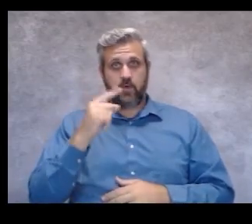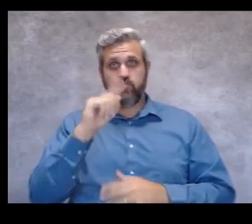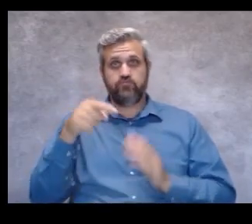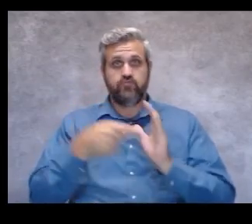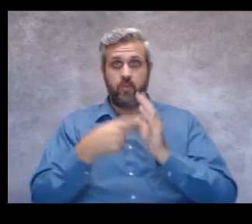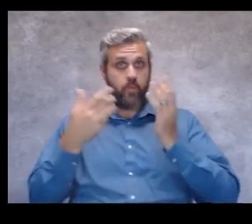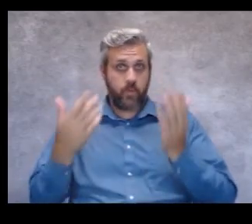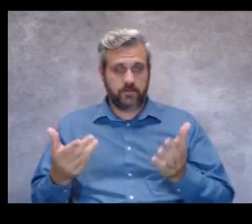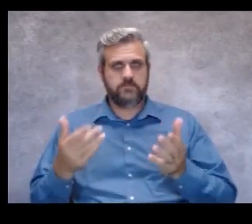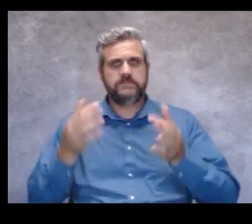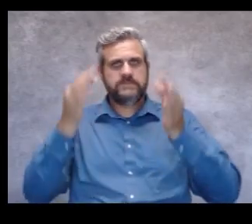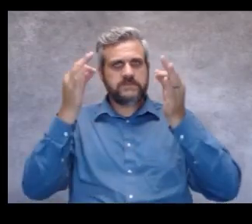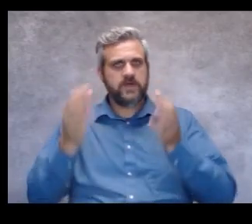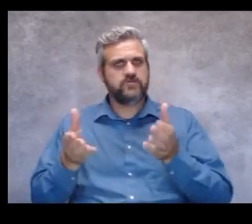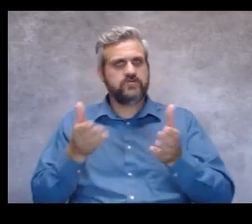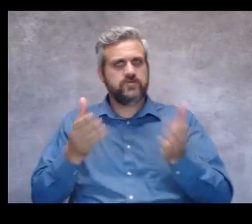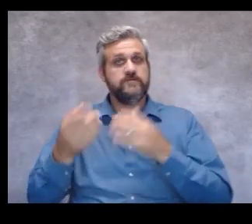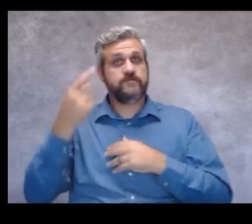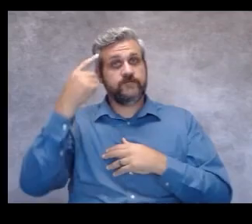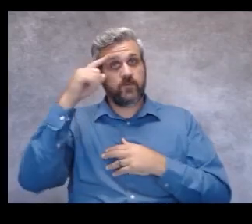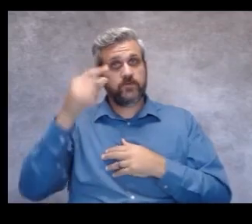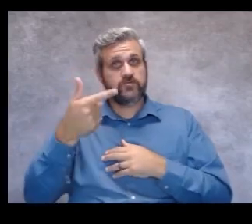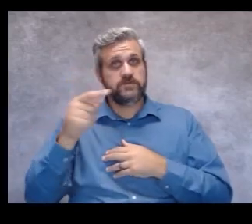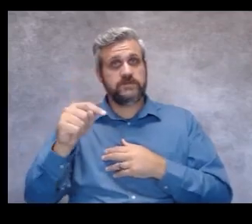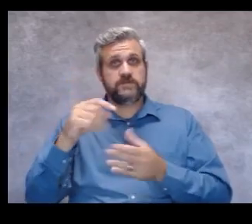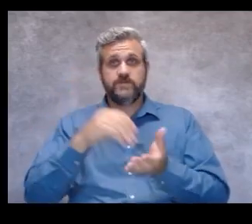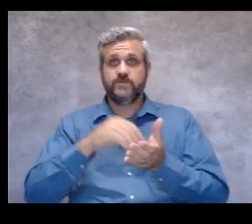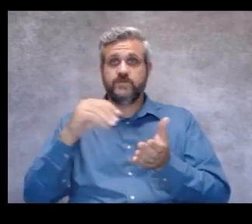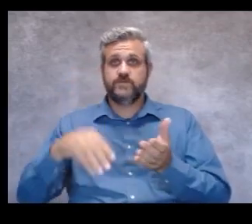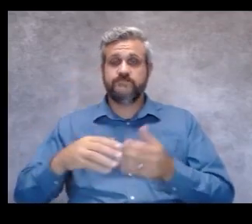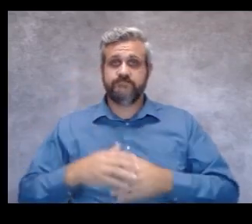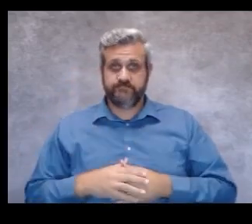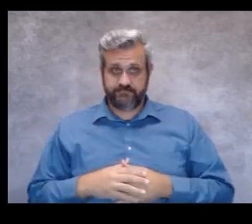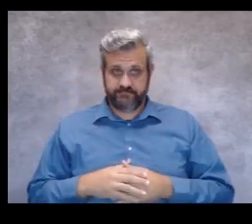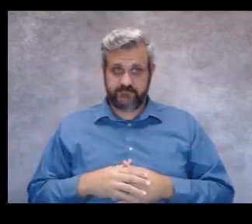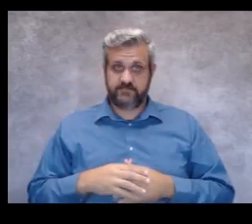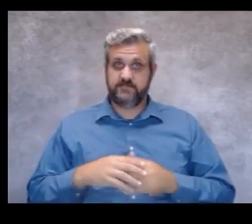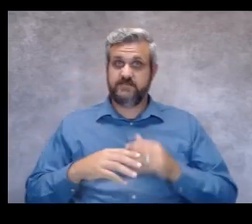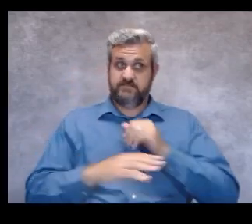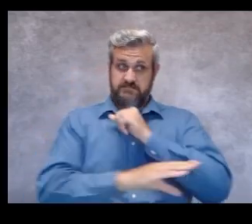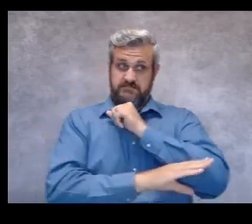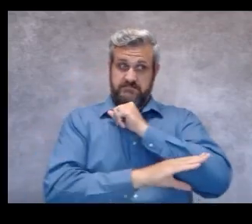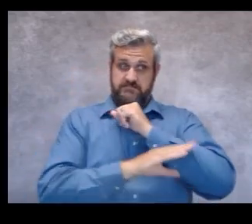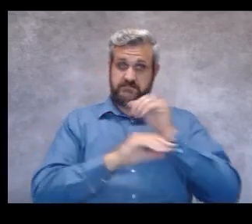is to decide services for GT students. Beginning of the year could be the time